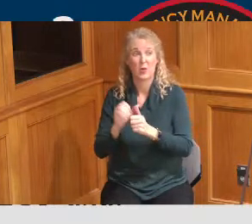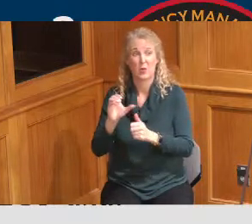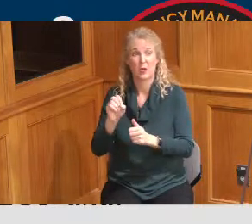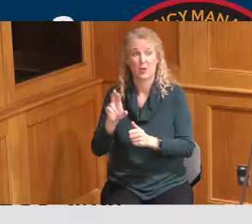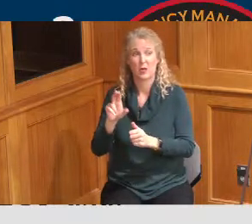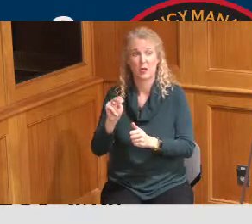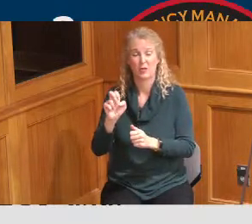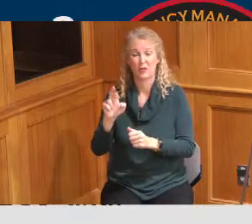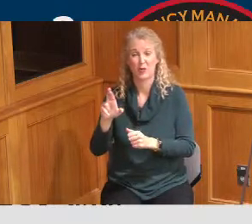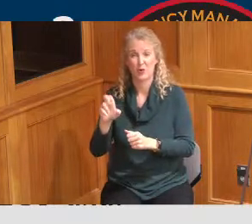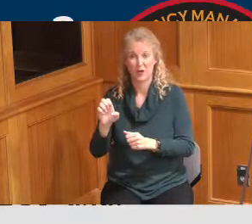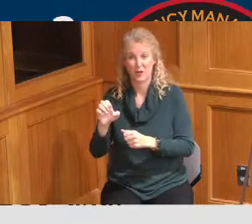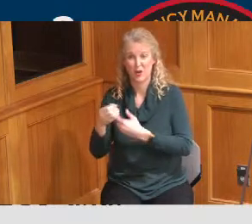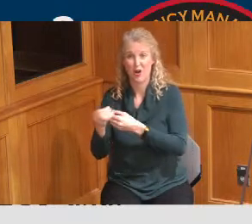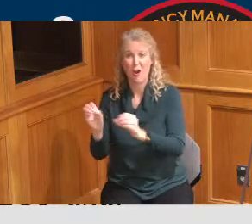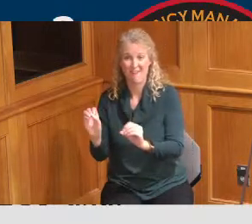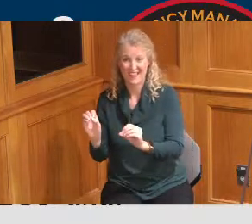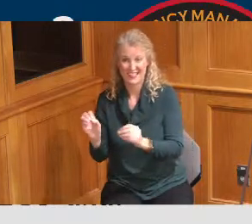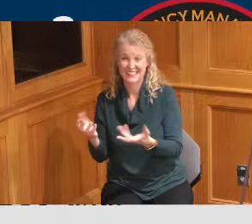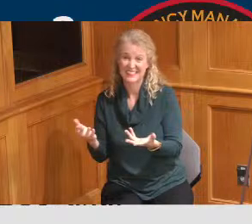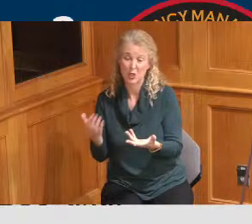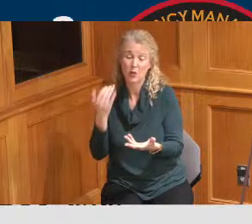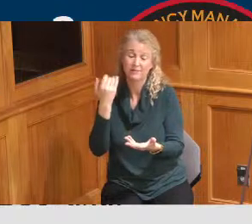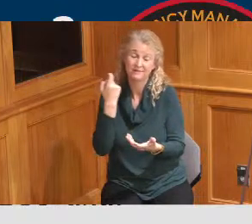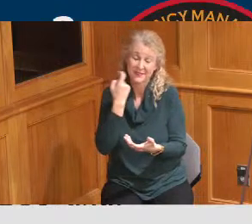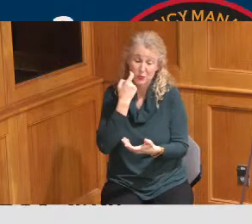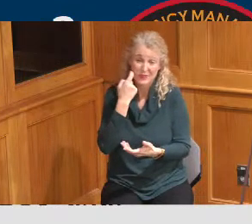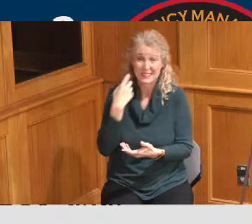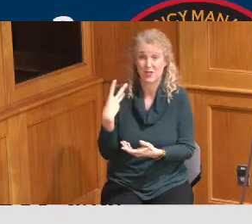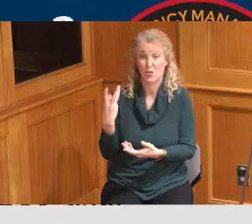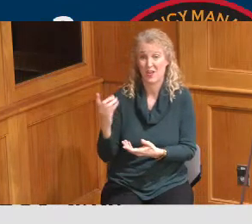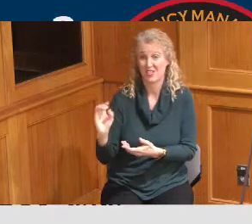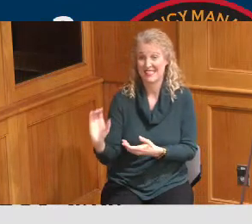they activated their Mass fatality plan and you saw they opened up a family assistance